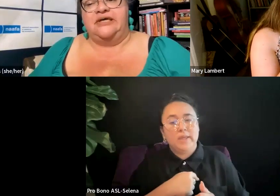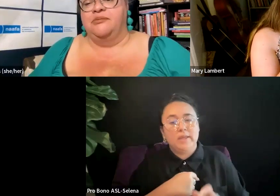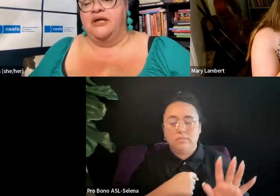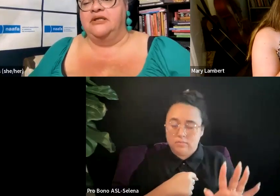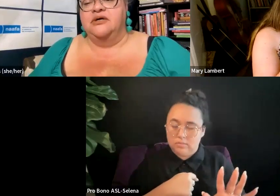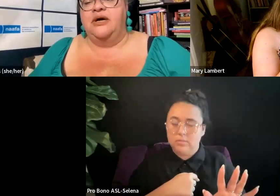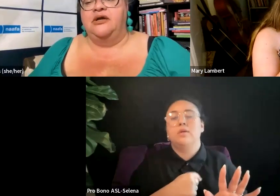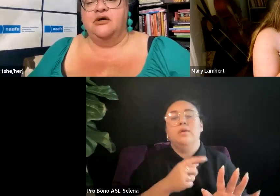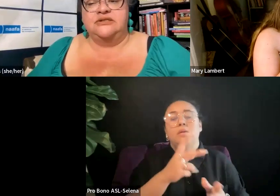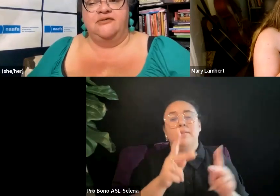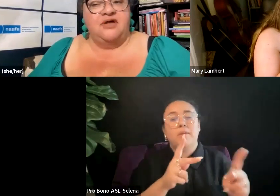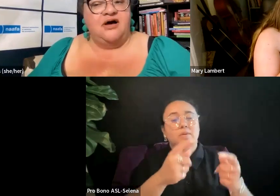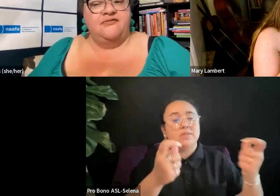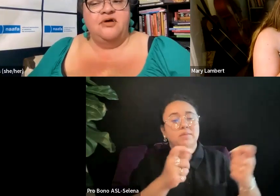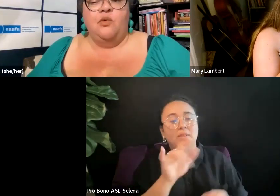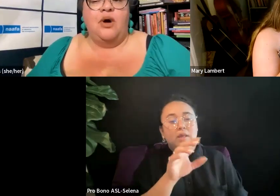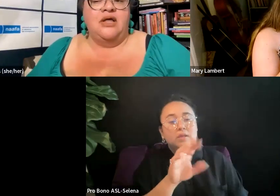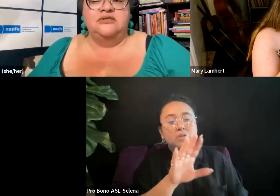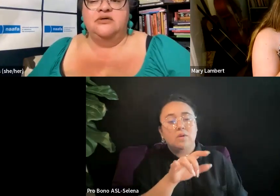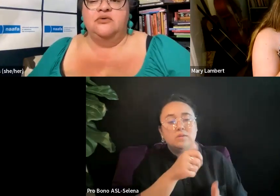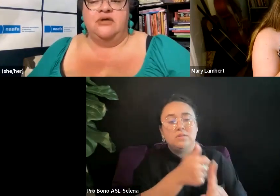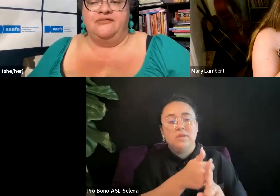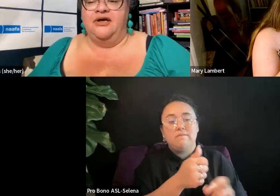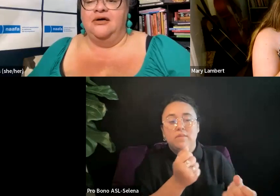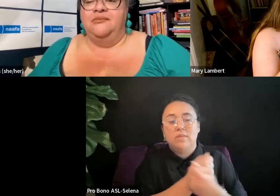celebrate Lizzo and herself love while also loving